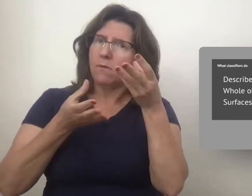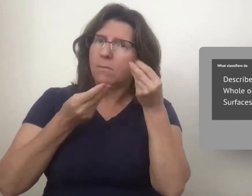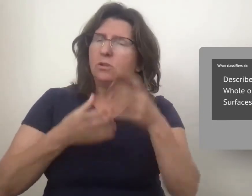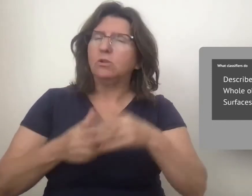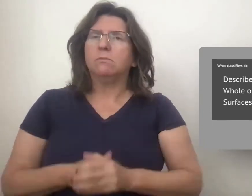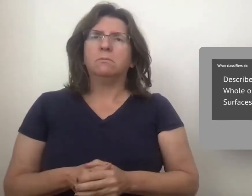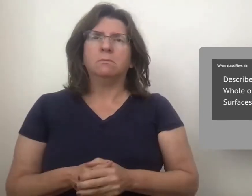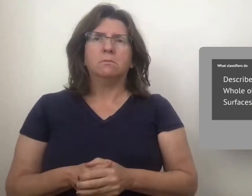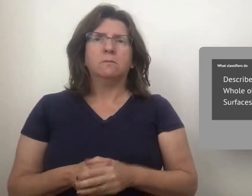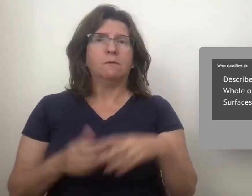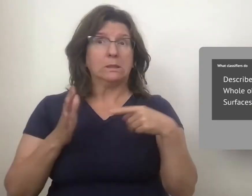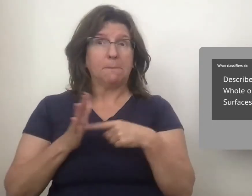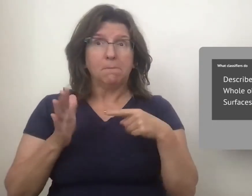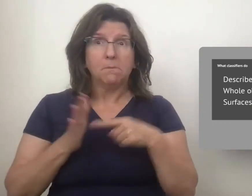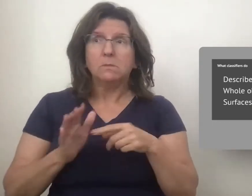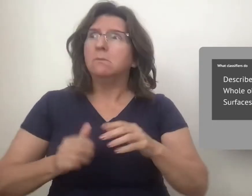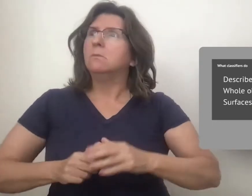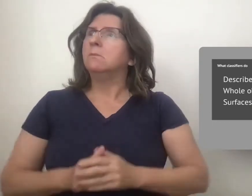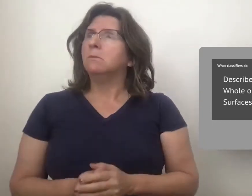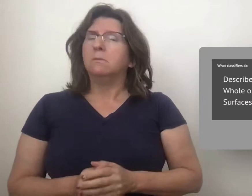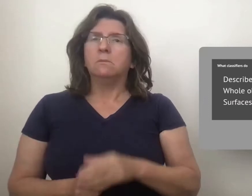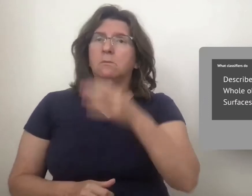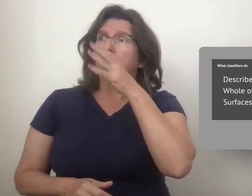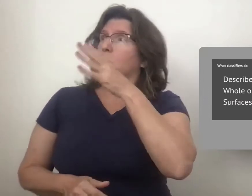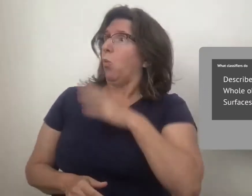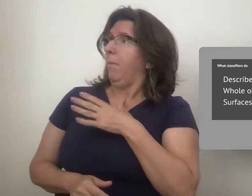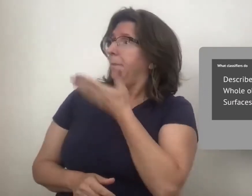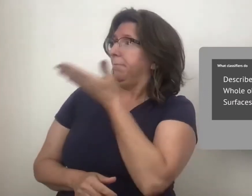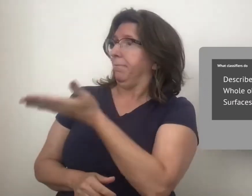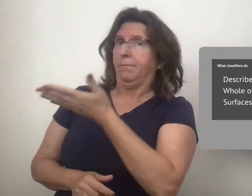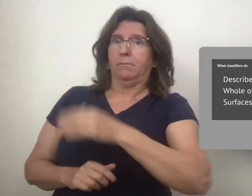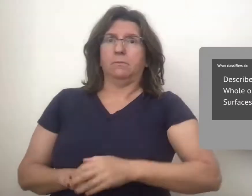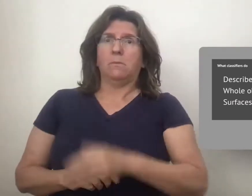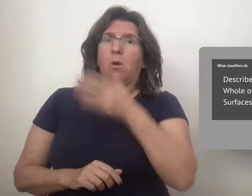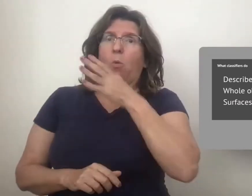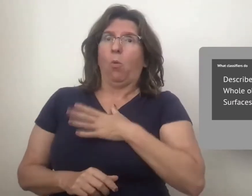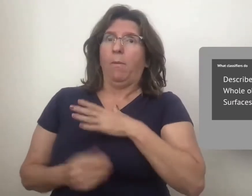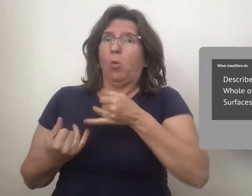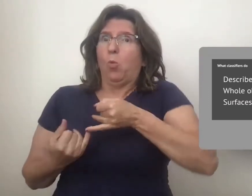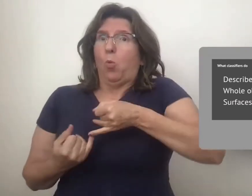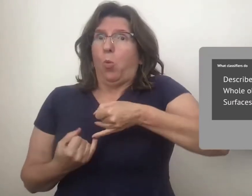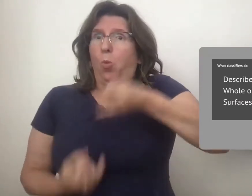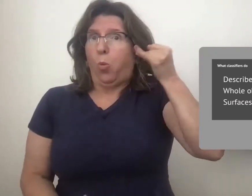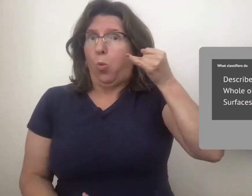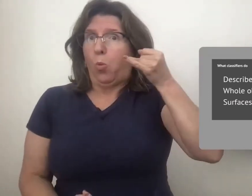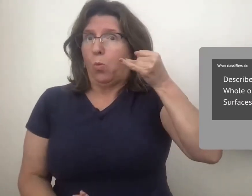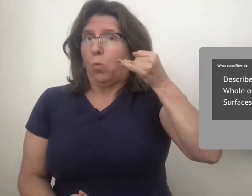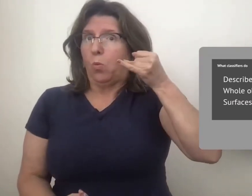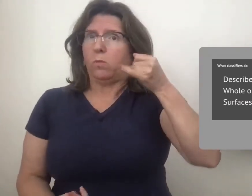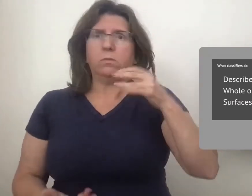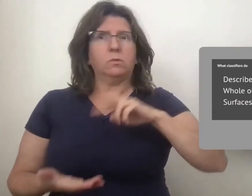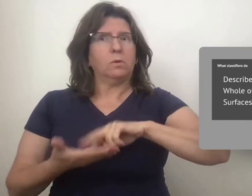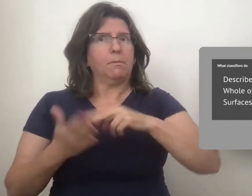They provide additional information about a noun: 'that woman over there is very thin'.